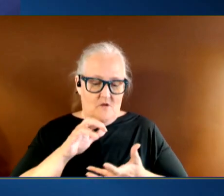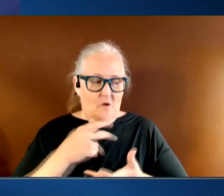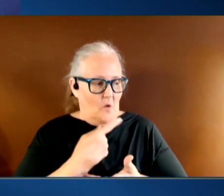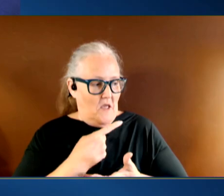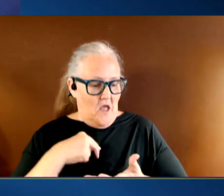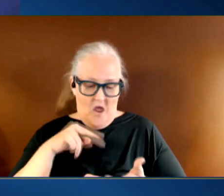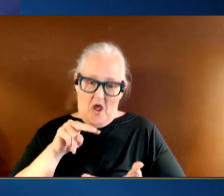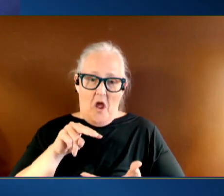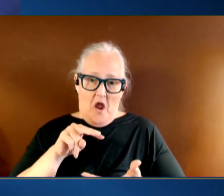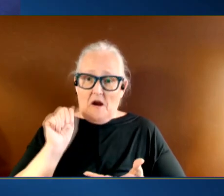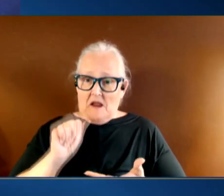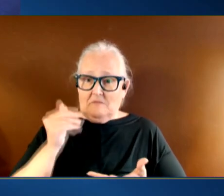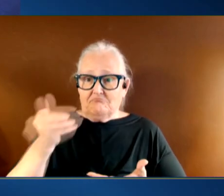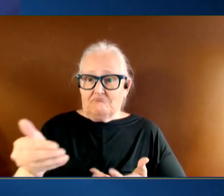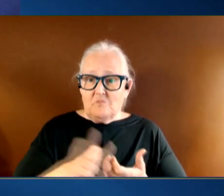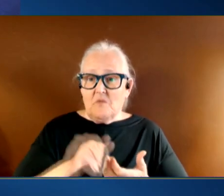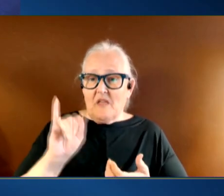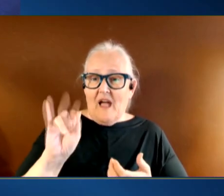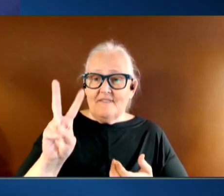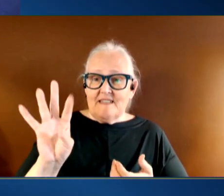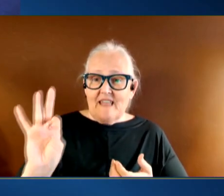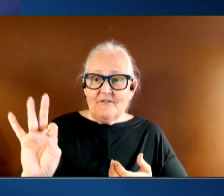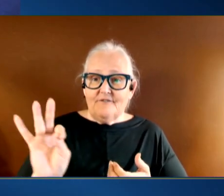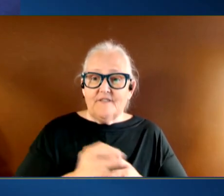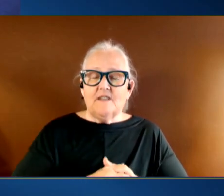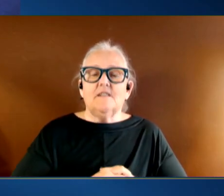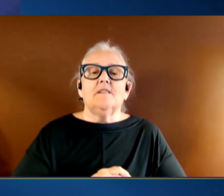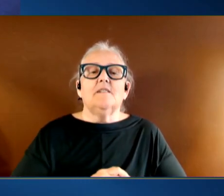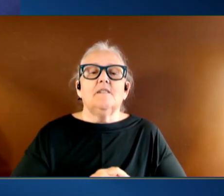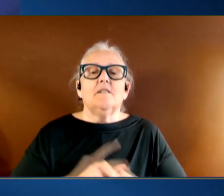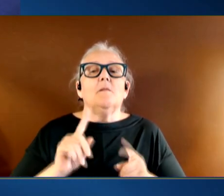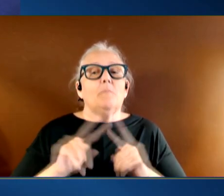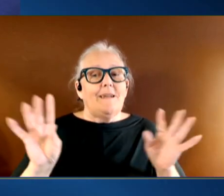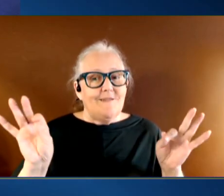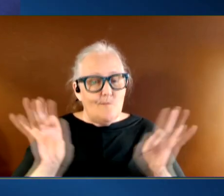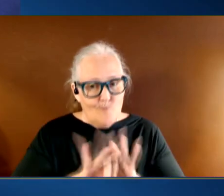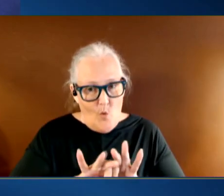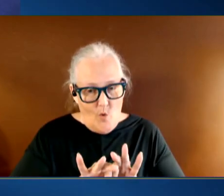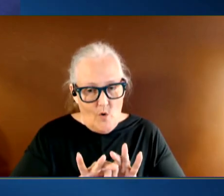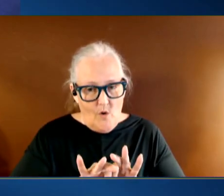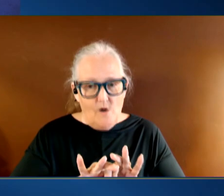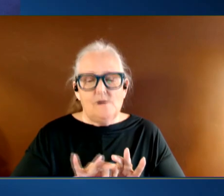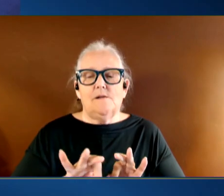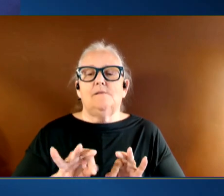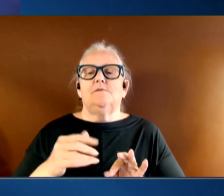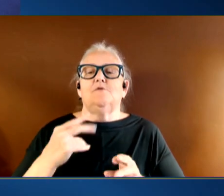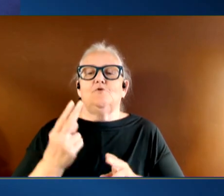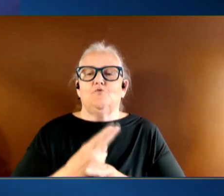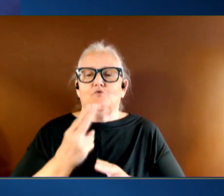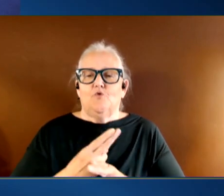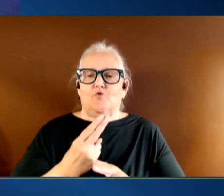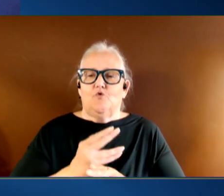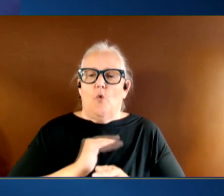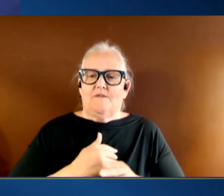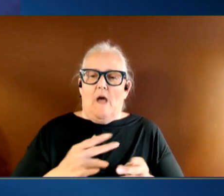And then what we definitely need to do is make sure that we use our voice and our position and